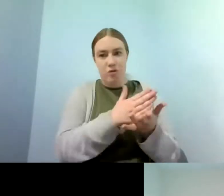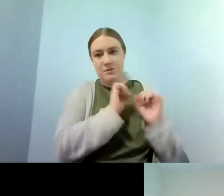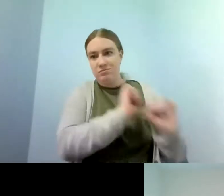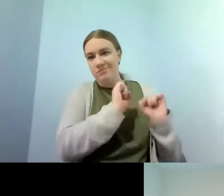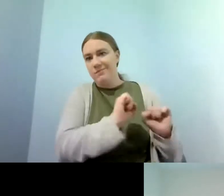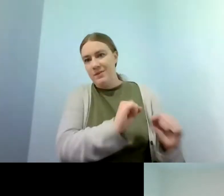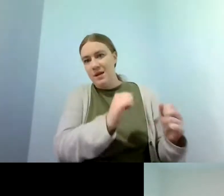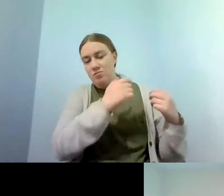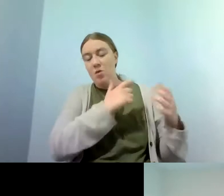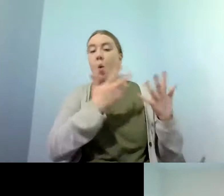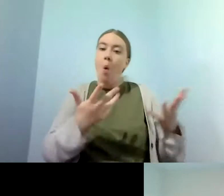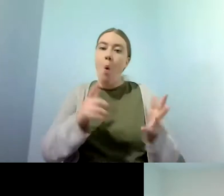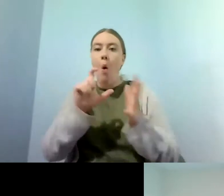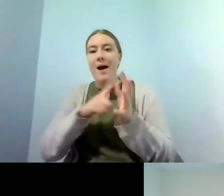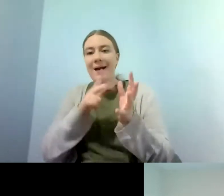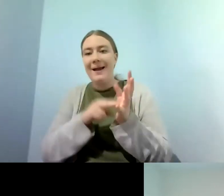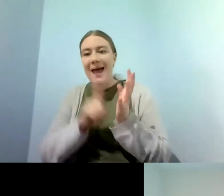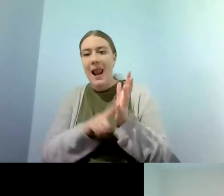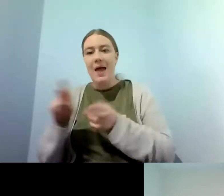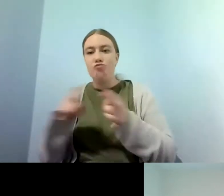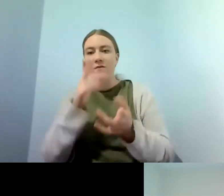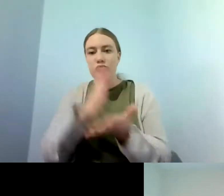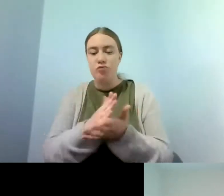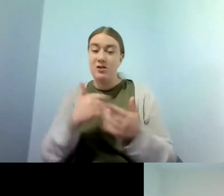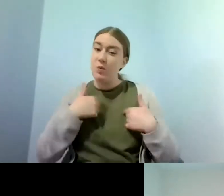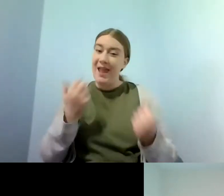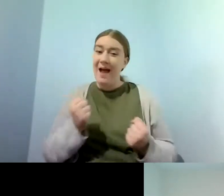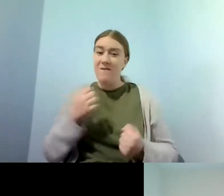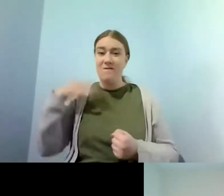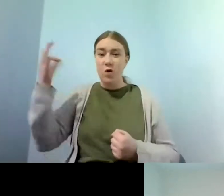it's done by canal and river trust and because we have volunteers from both of our project partners